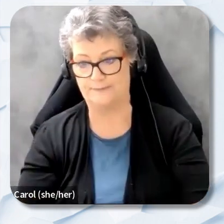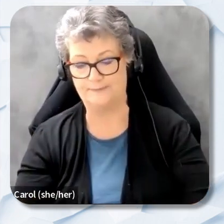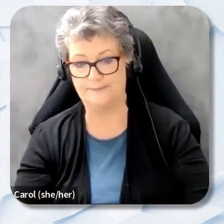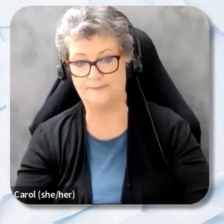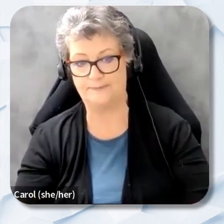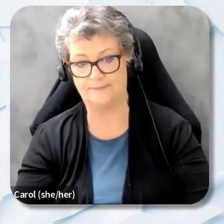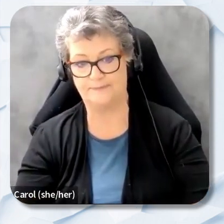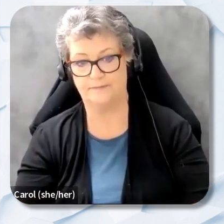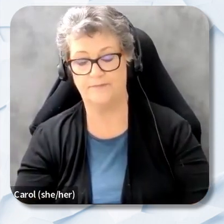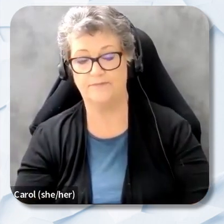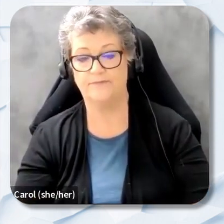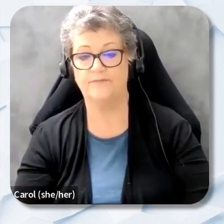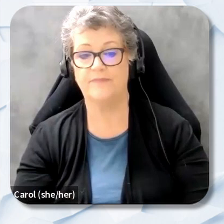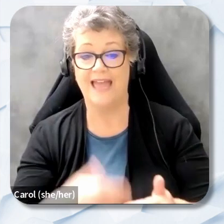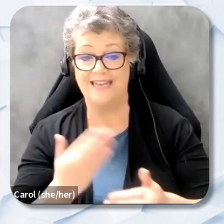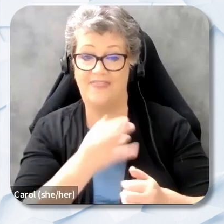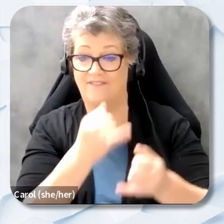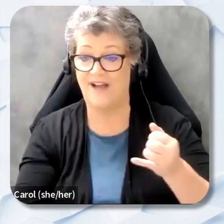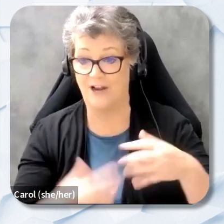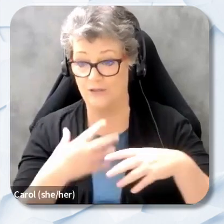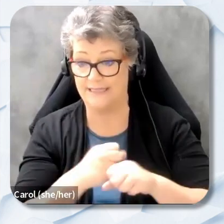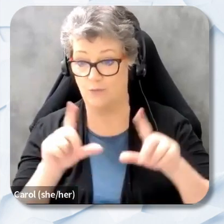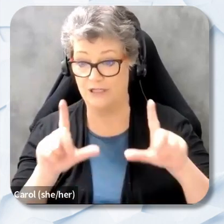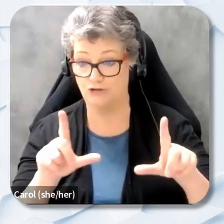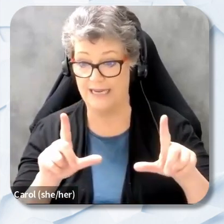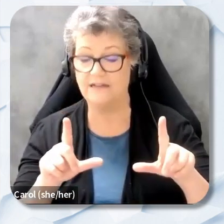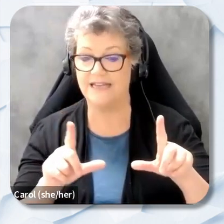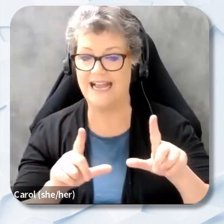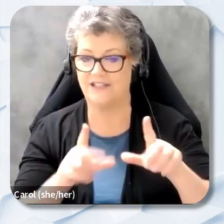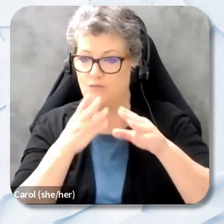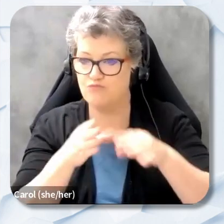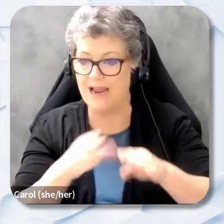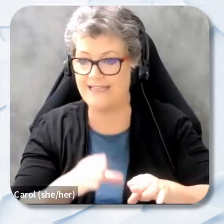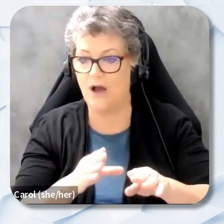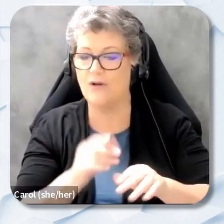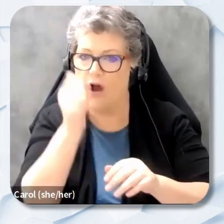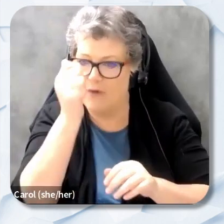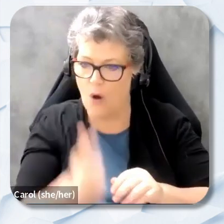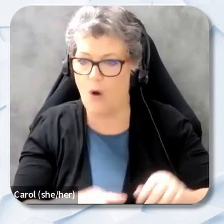Next, the final summary screen provides a breakdown of all of the reported expenditure